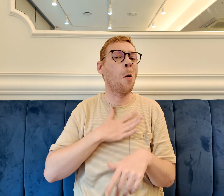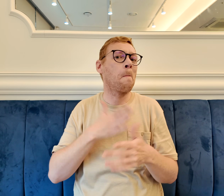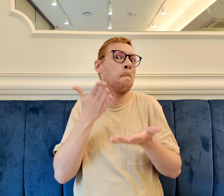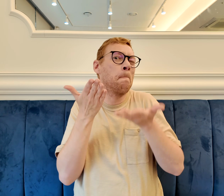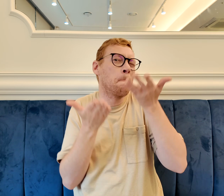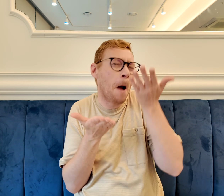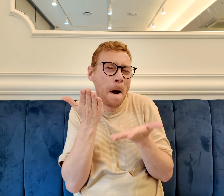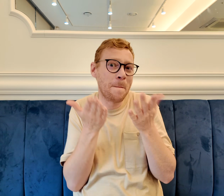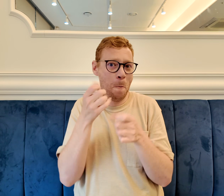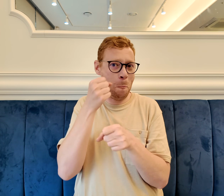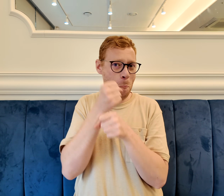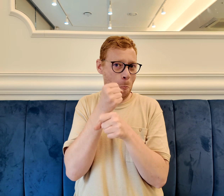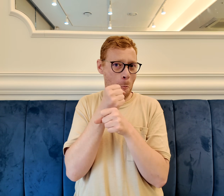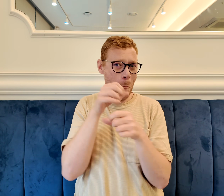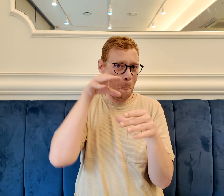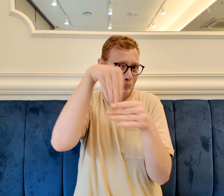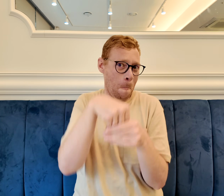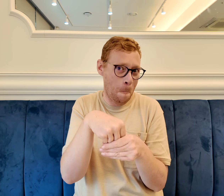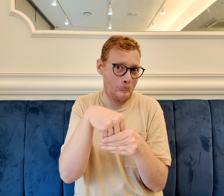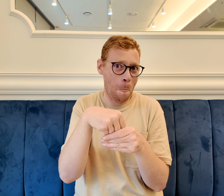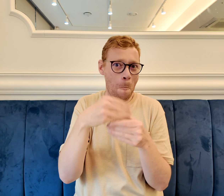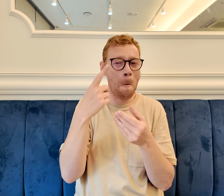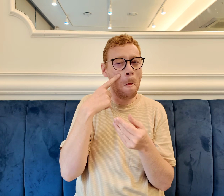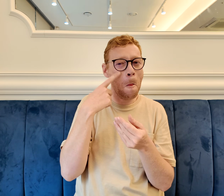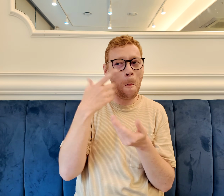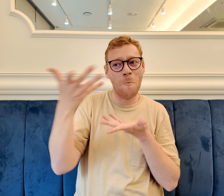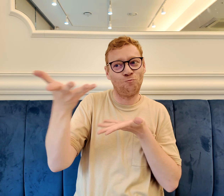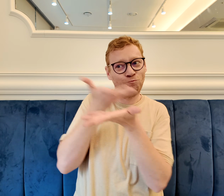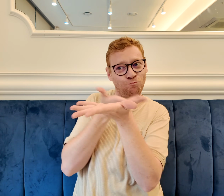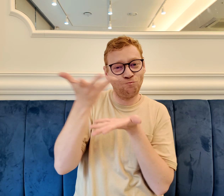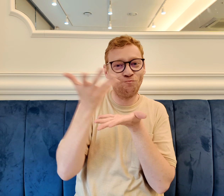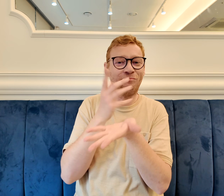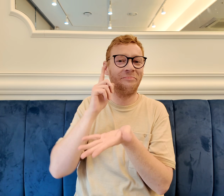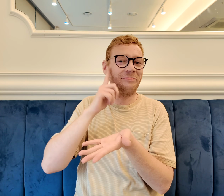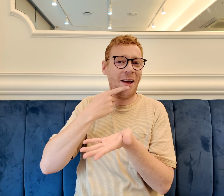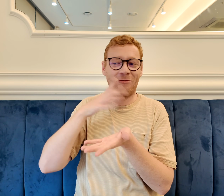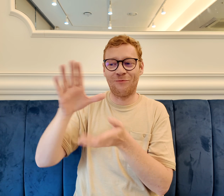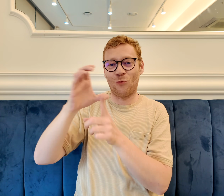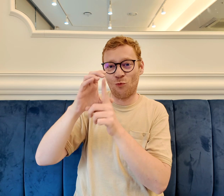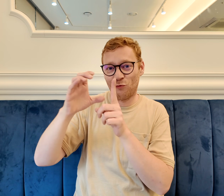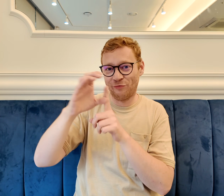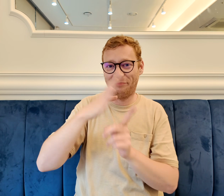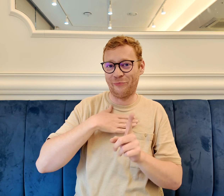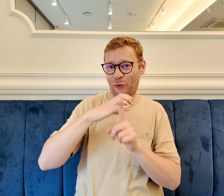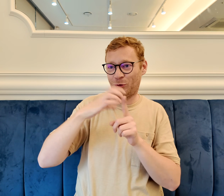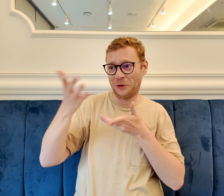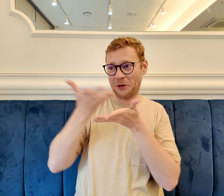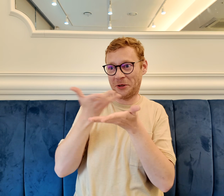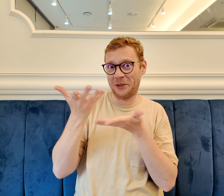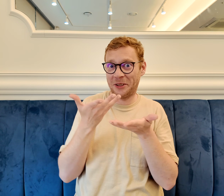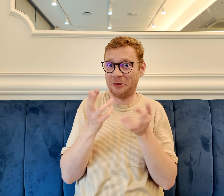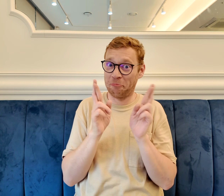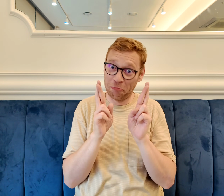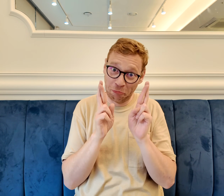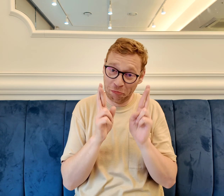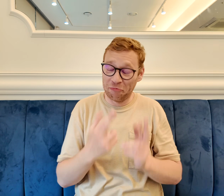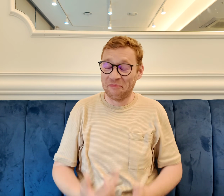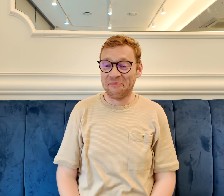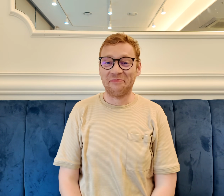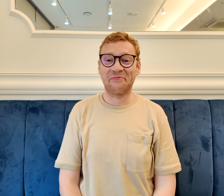but to work. I want to create a meaningful space where Korea and Germany can share and exchange their cultures.